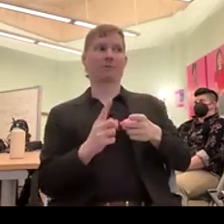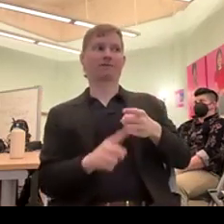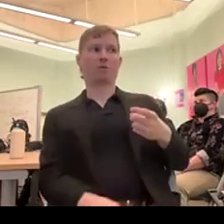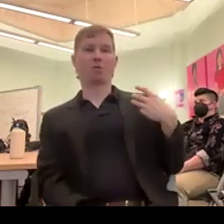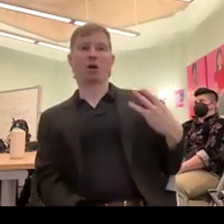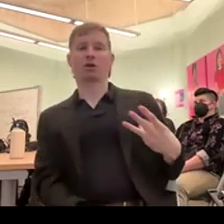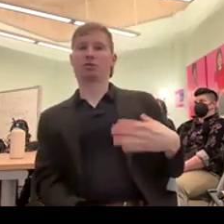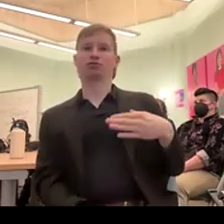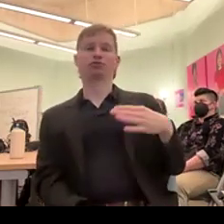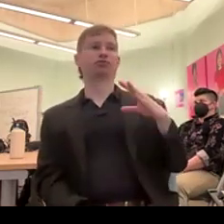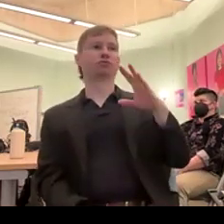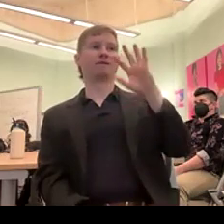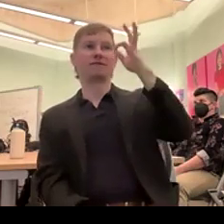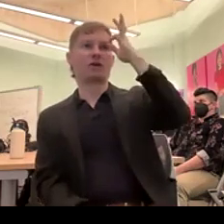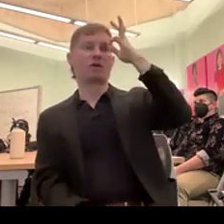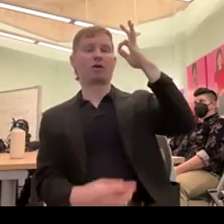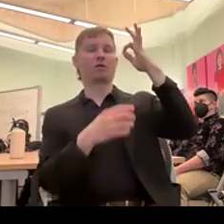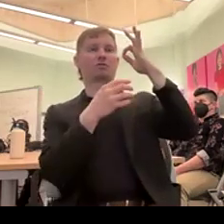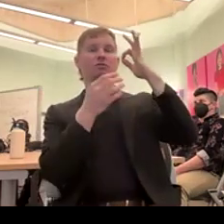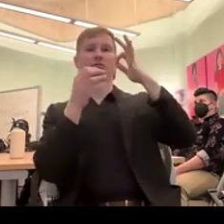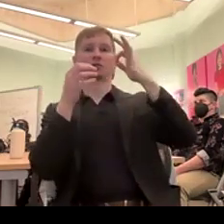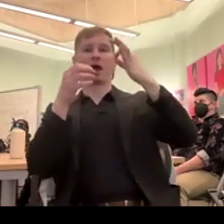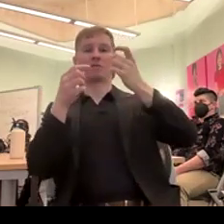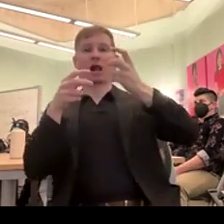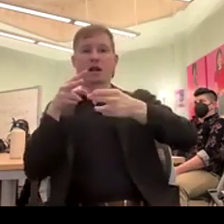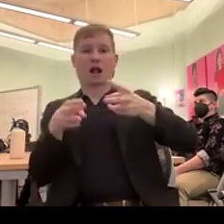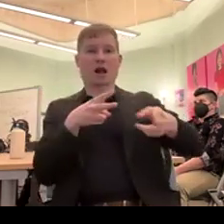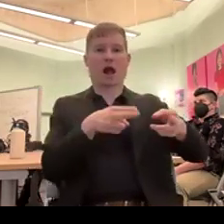you know, being affected by all that's going on in Washington. The federal government terminations